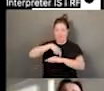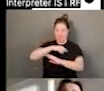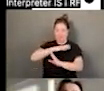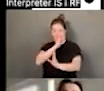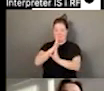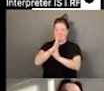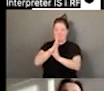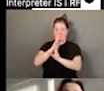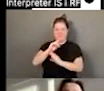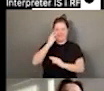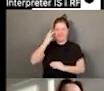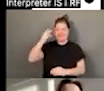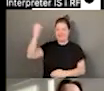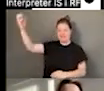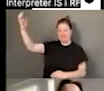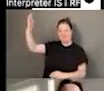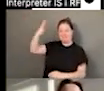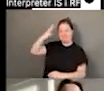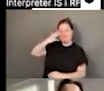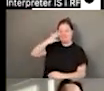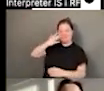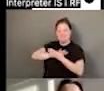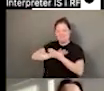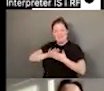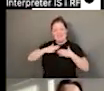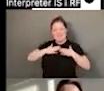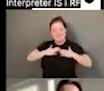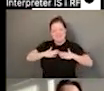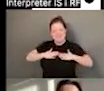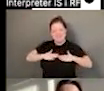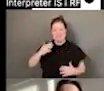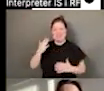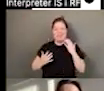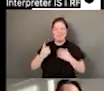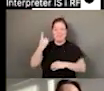I think we will wait just one more minute to make sure that everyone